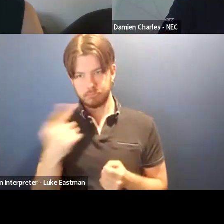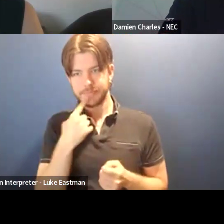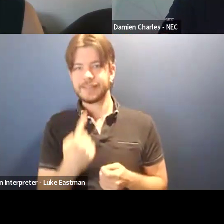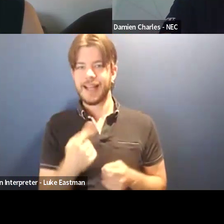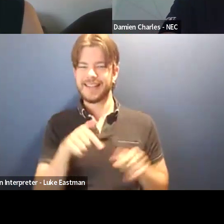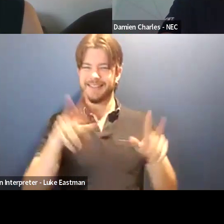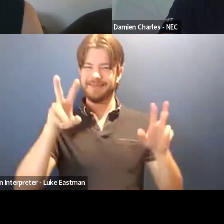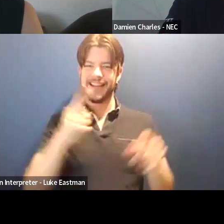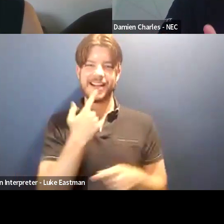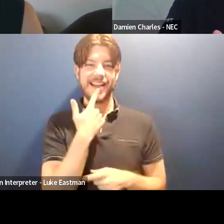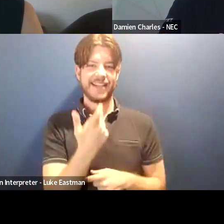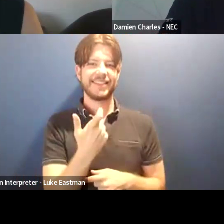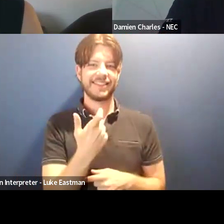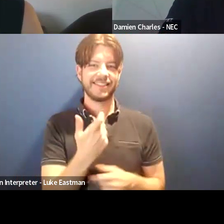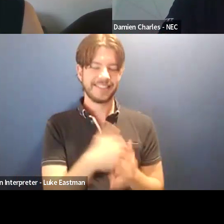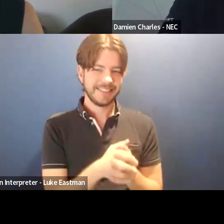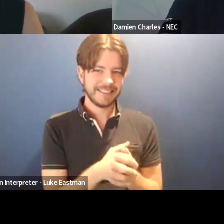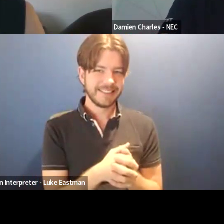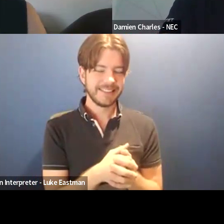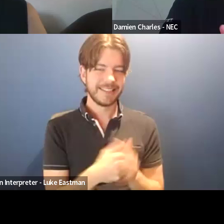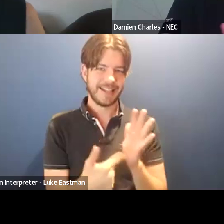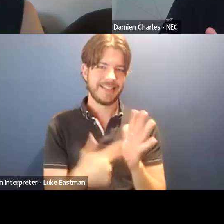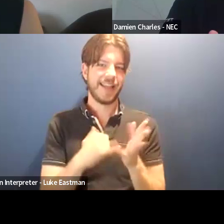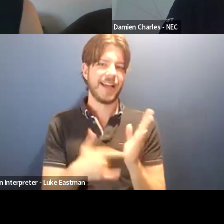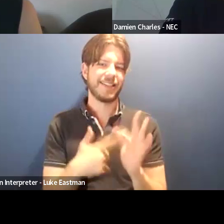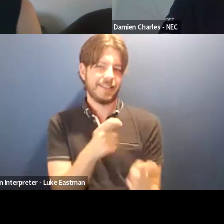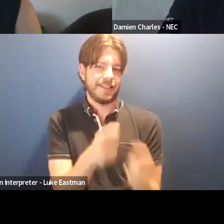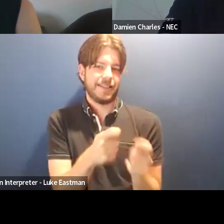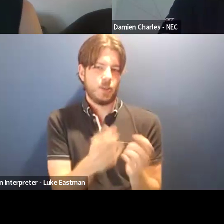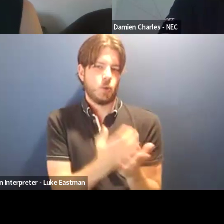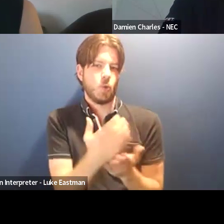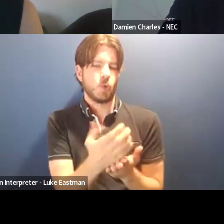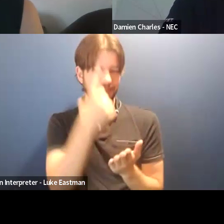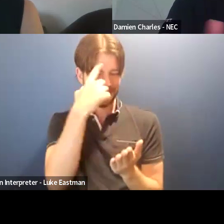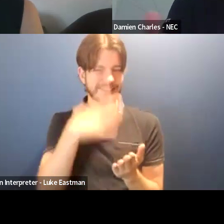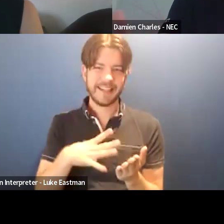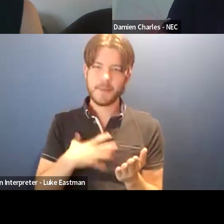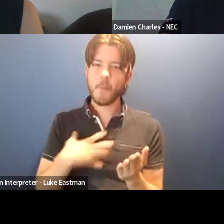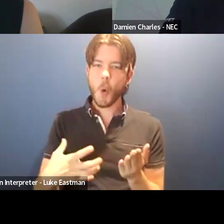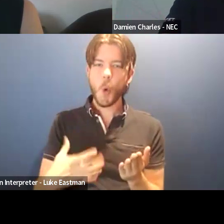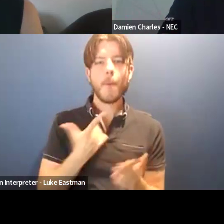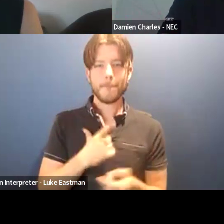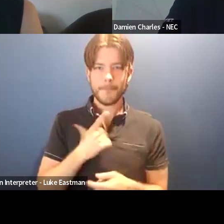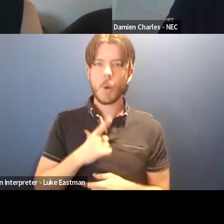type of thing and we need more people in our industry and we face skill shortages within our industry and we need to